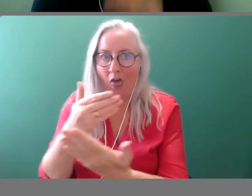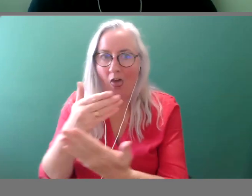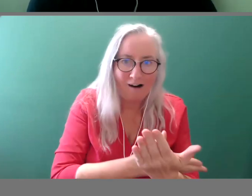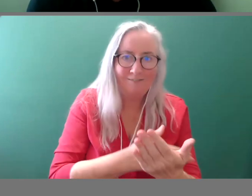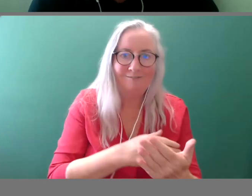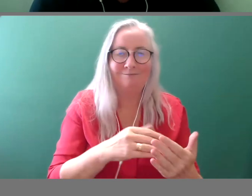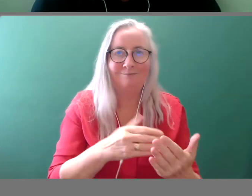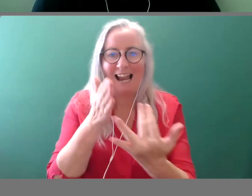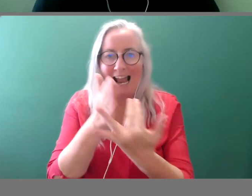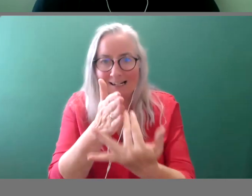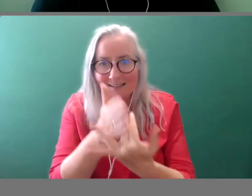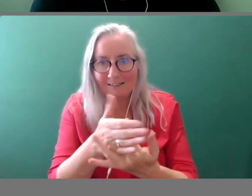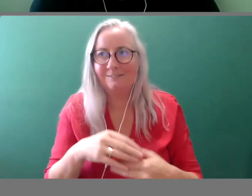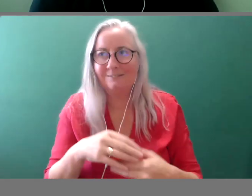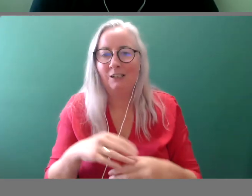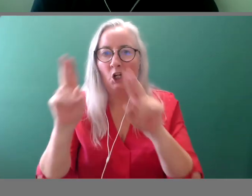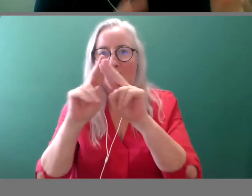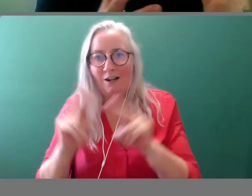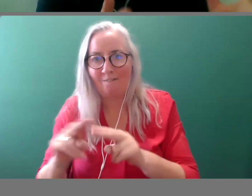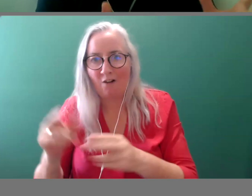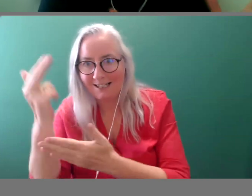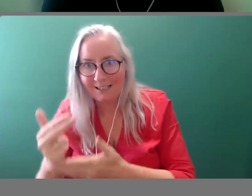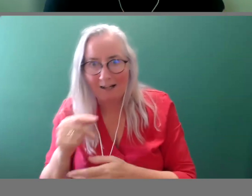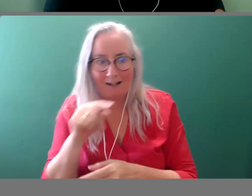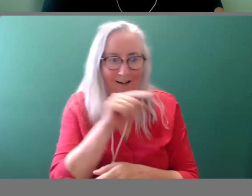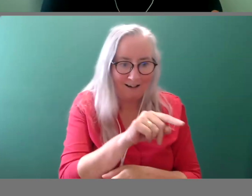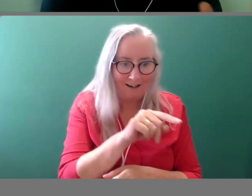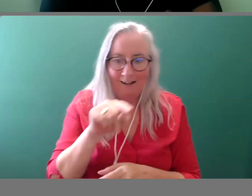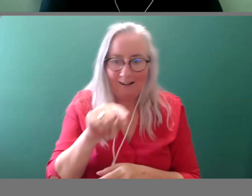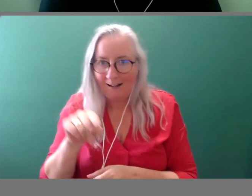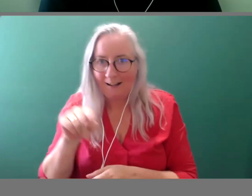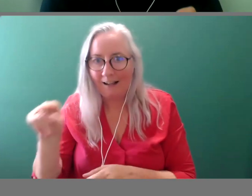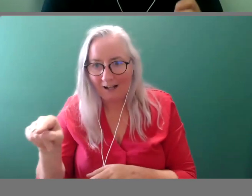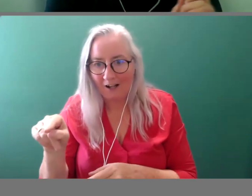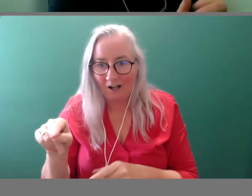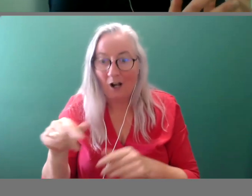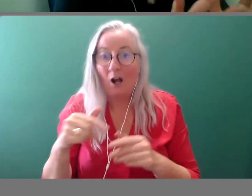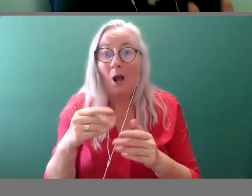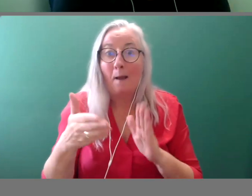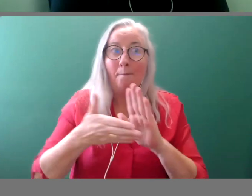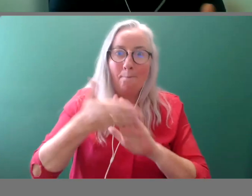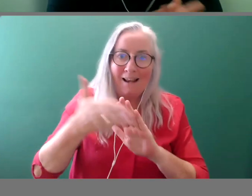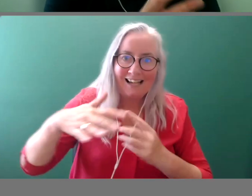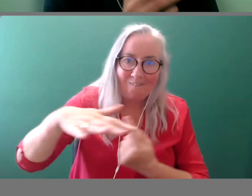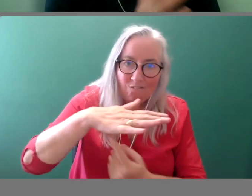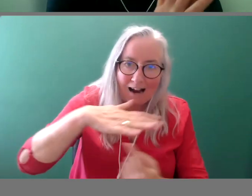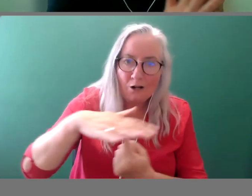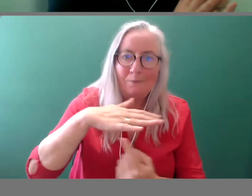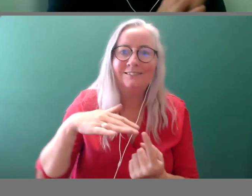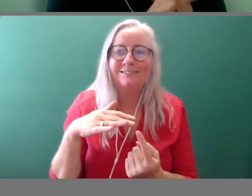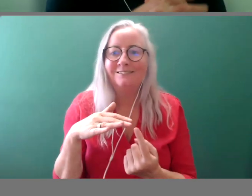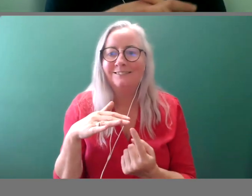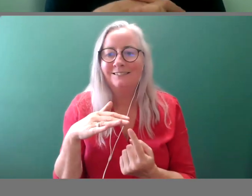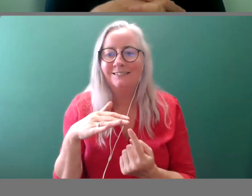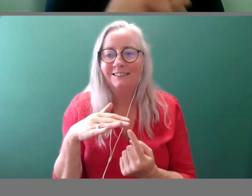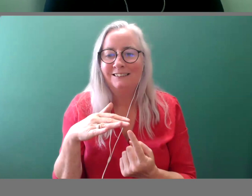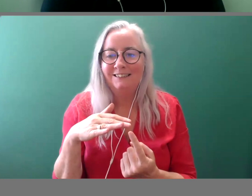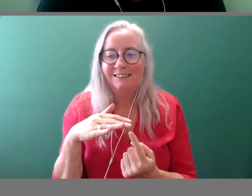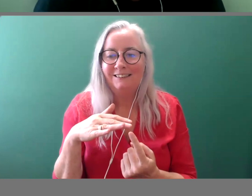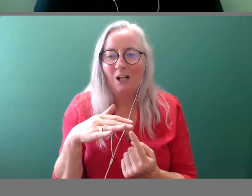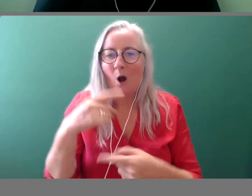Universal Design and so on we do tend to think, really concentrate on the buildings regulation and